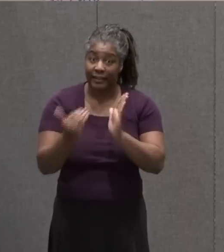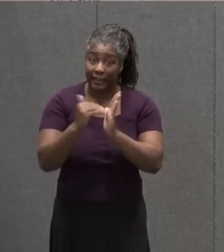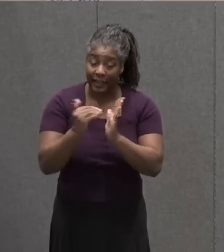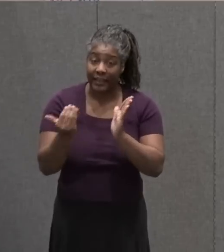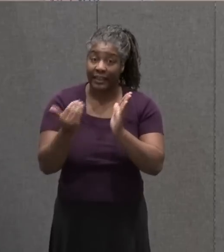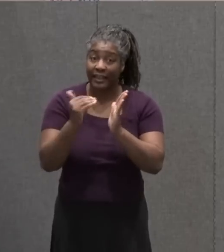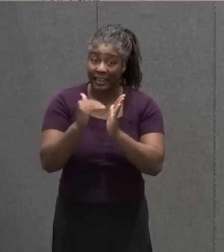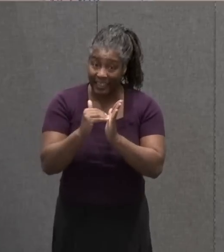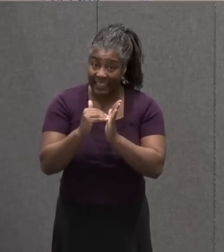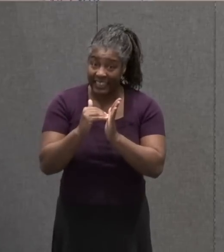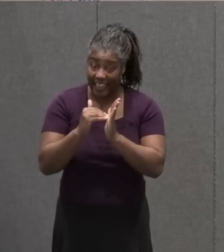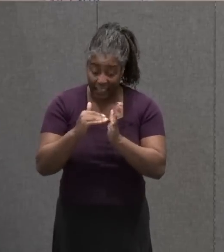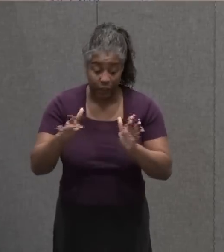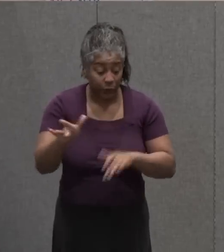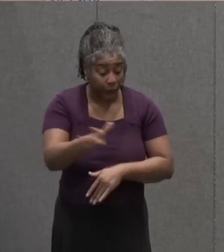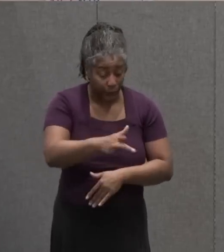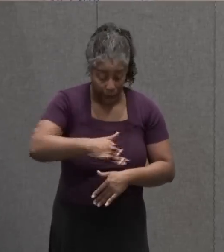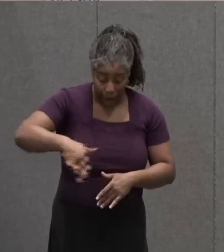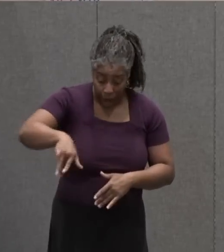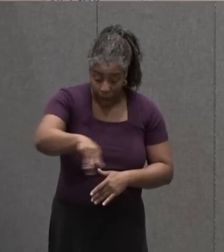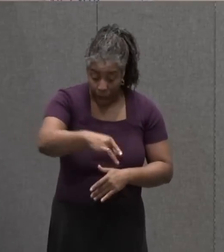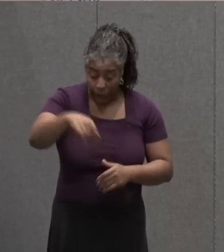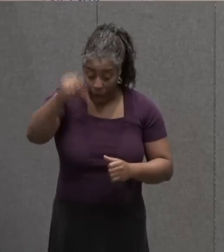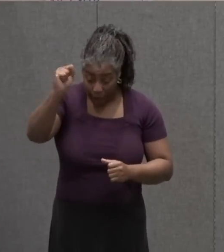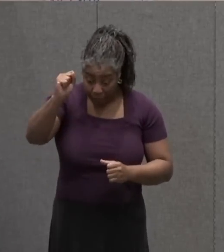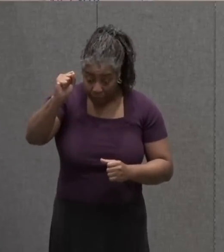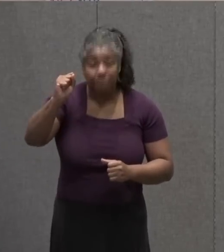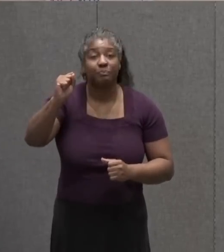Let's go ahead and let's go move into practicing our letters.